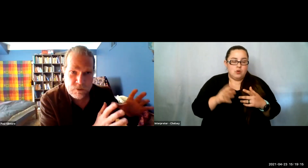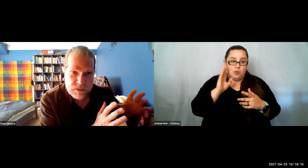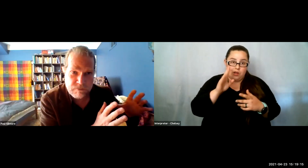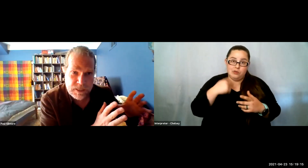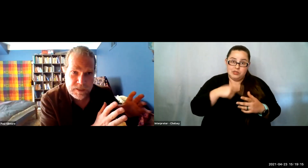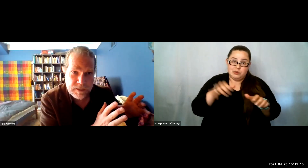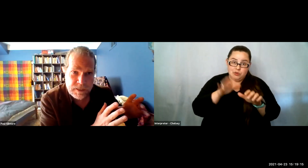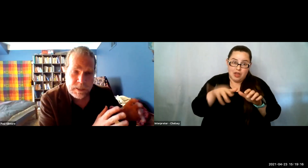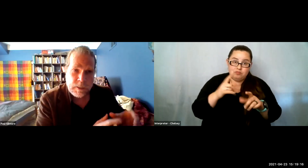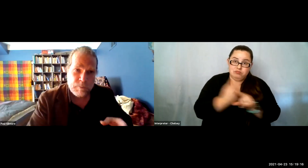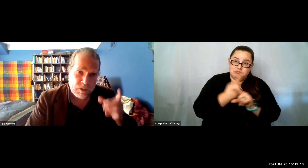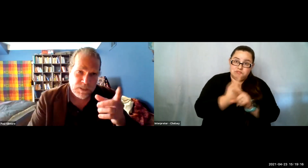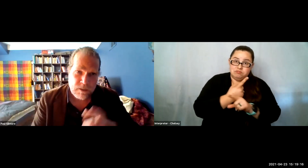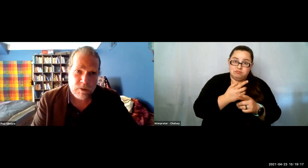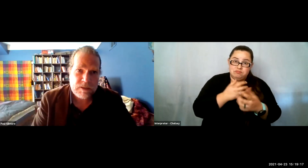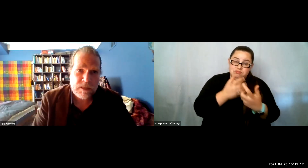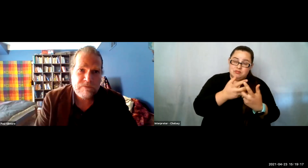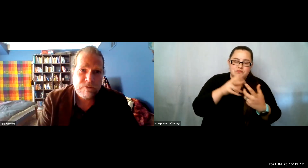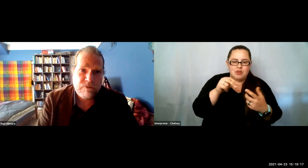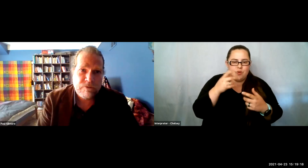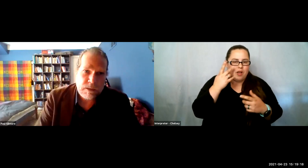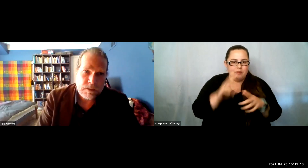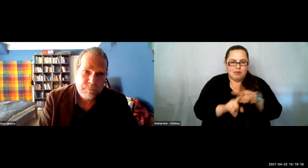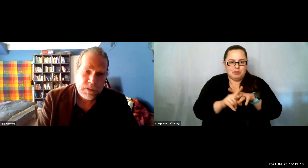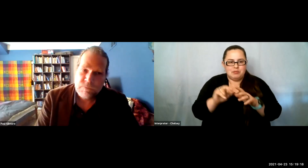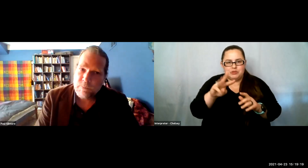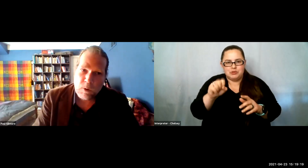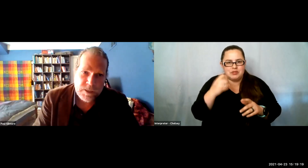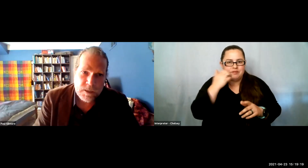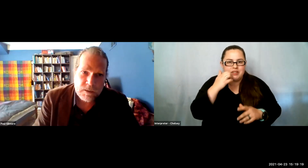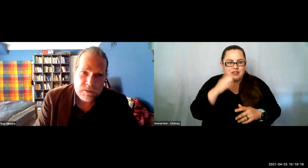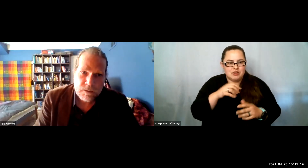it in the news every day. But go take a look at that 14th amendment. You're born here.